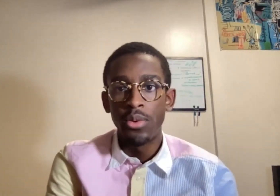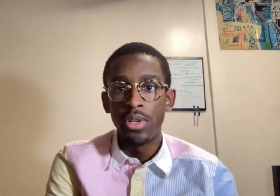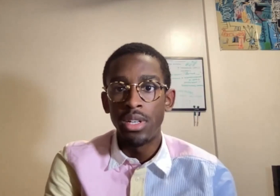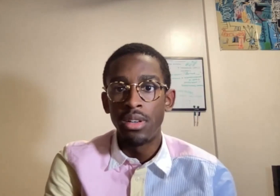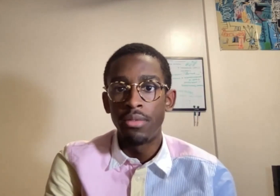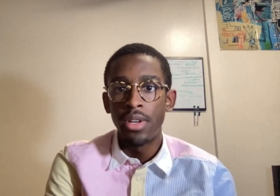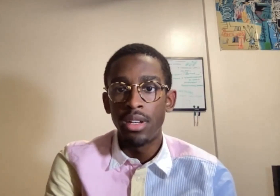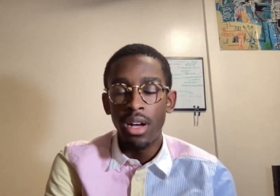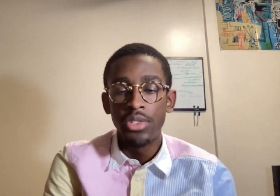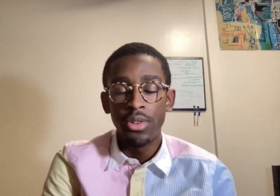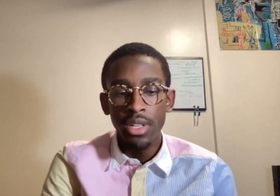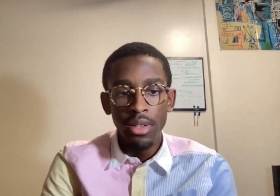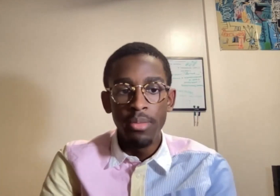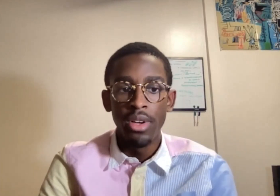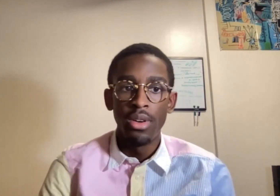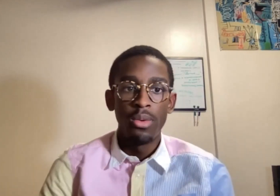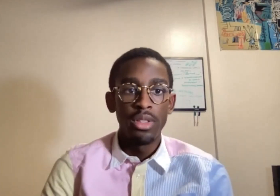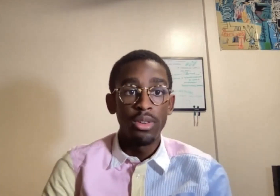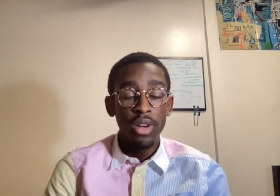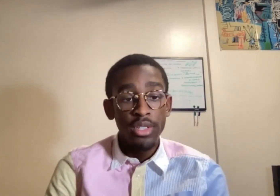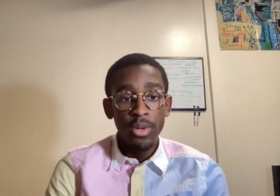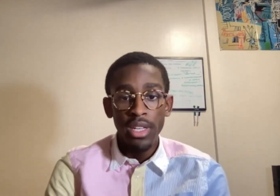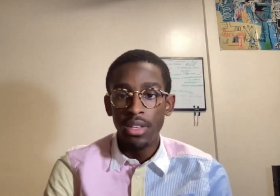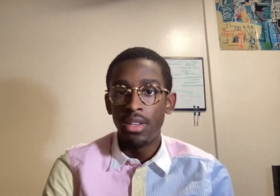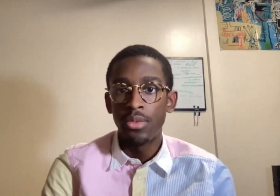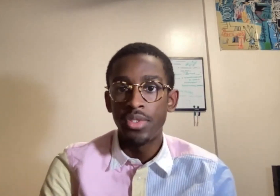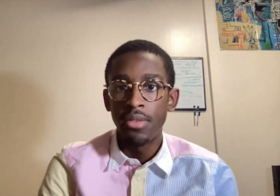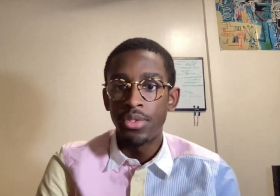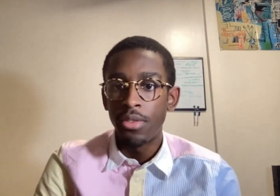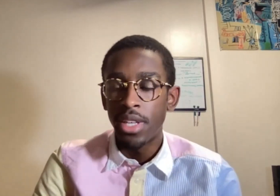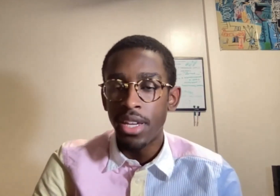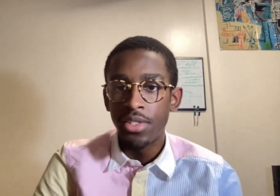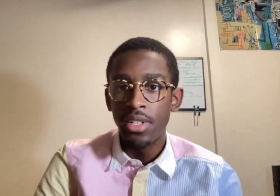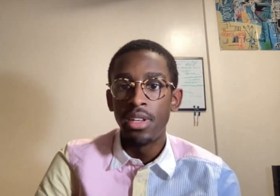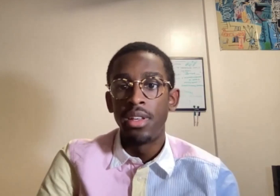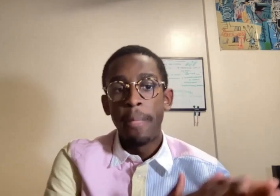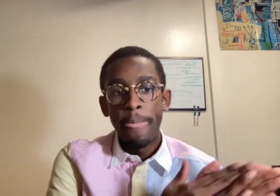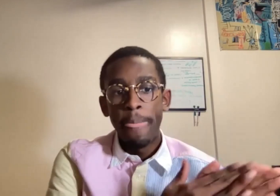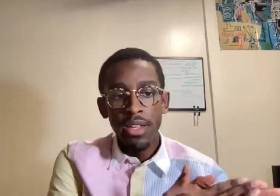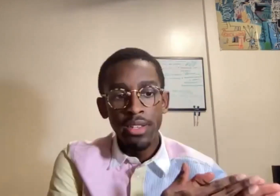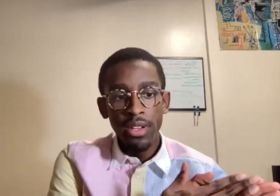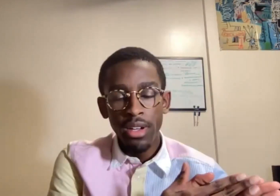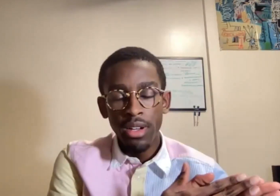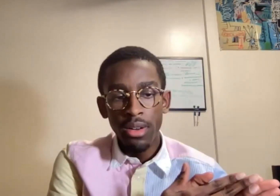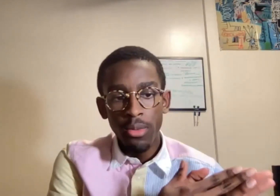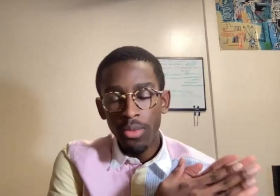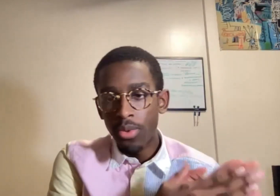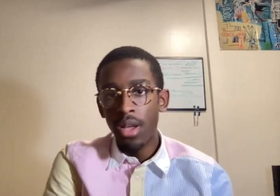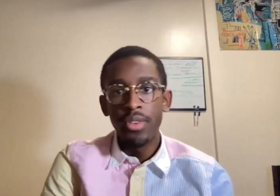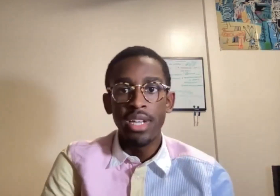sort of college curriculum where they'll graduate and receive a certification and throughout their